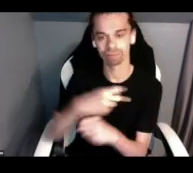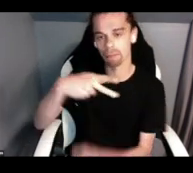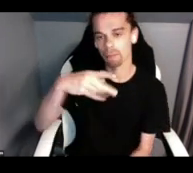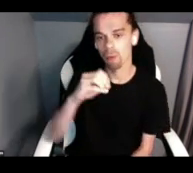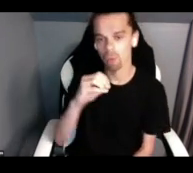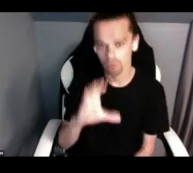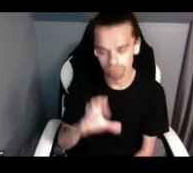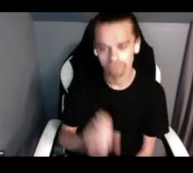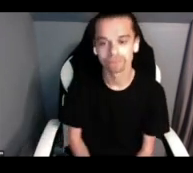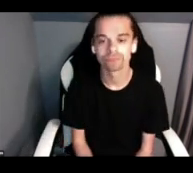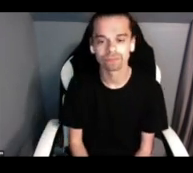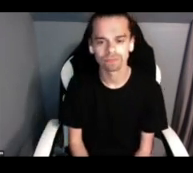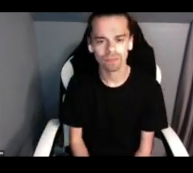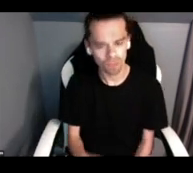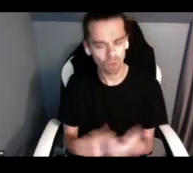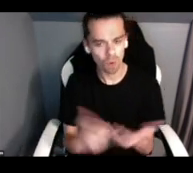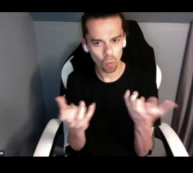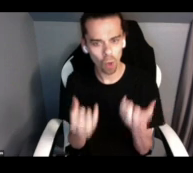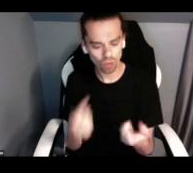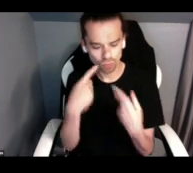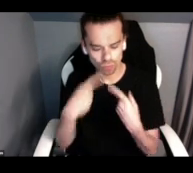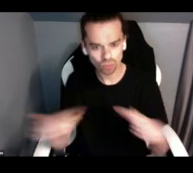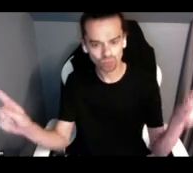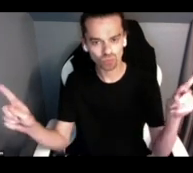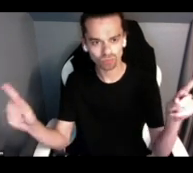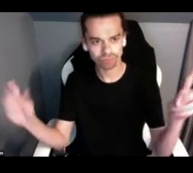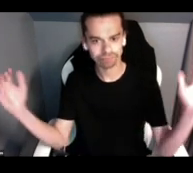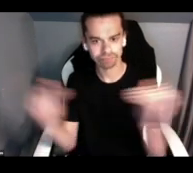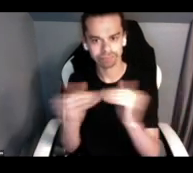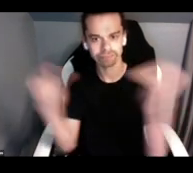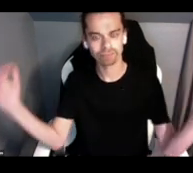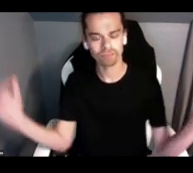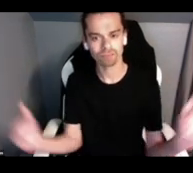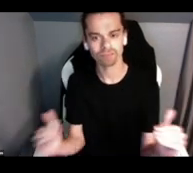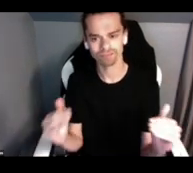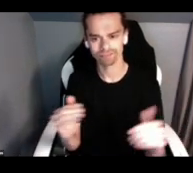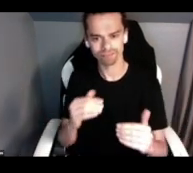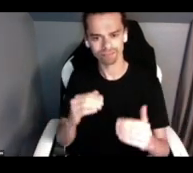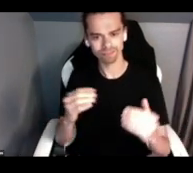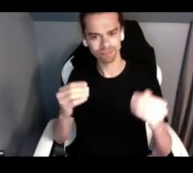equity by leveraging existing and new data sources,